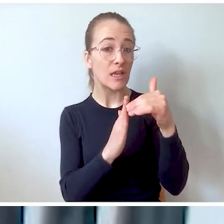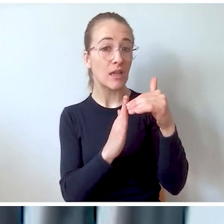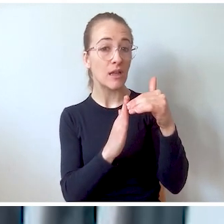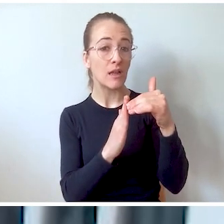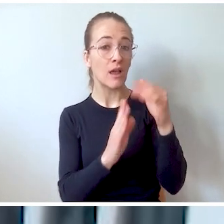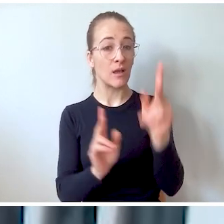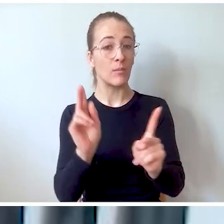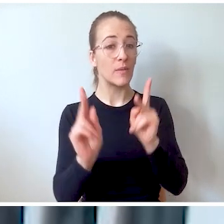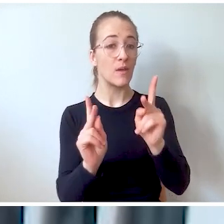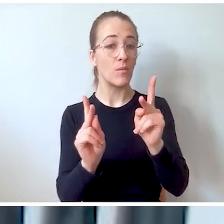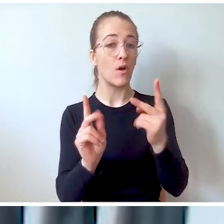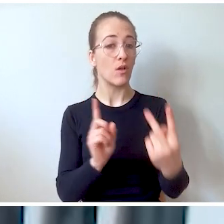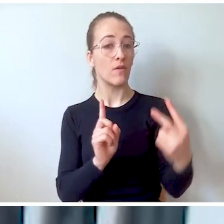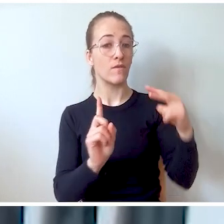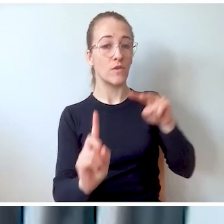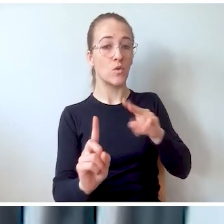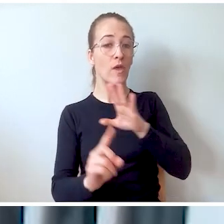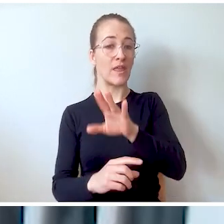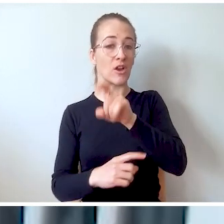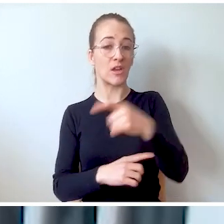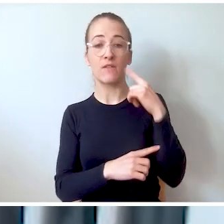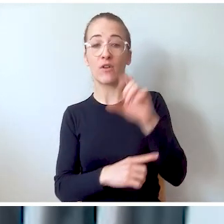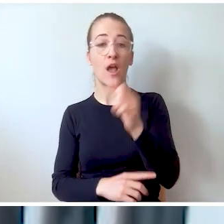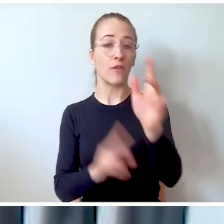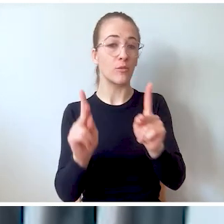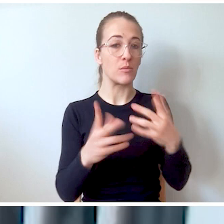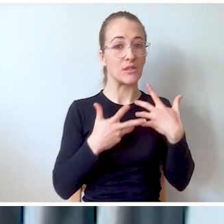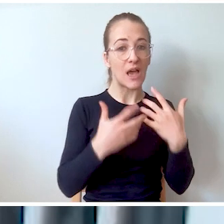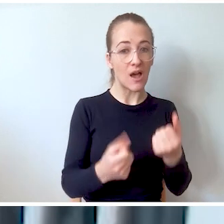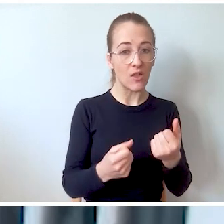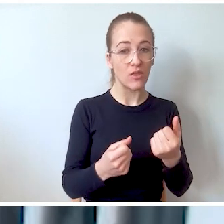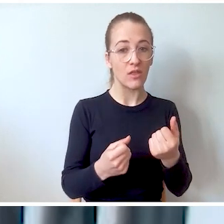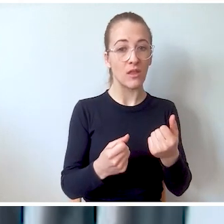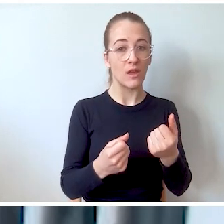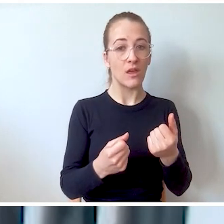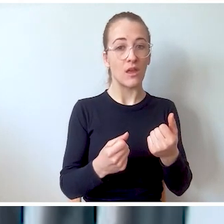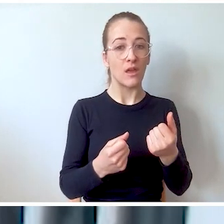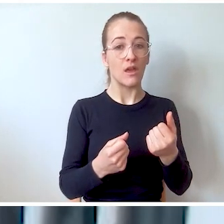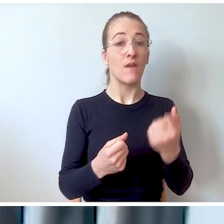people view their need for other people's health as a source of weakness.